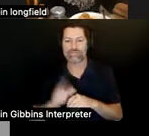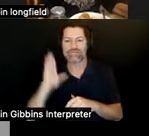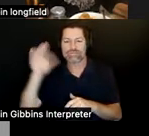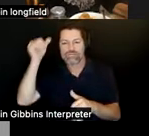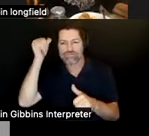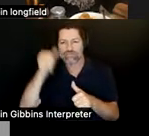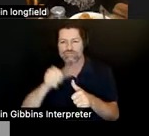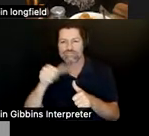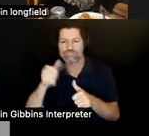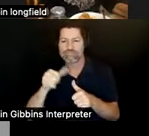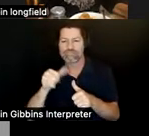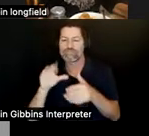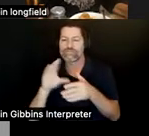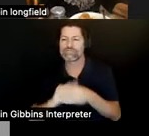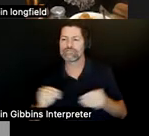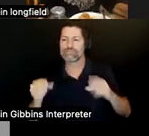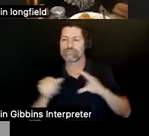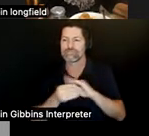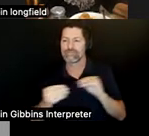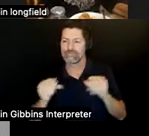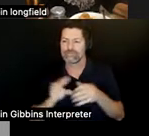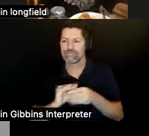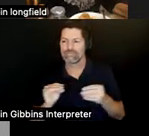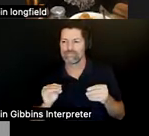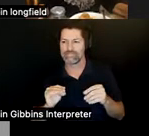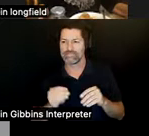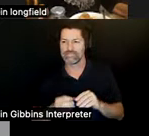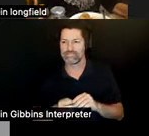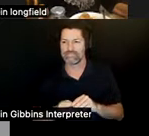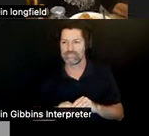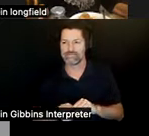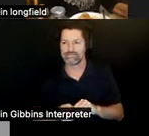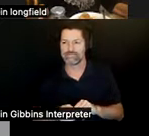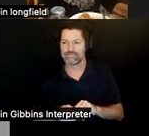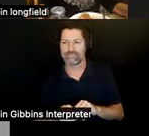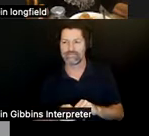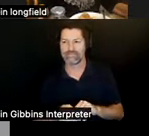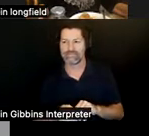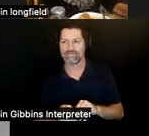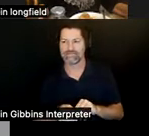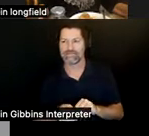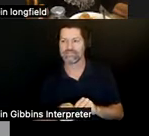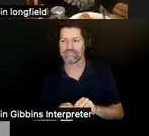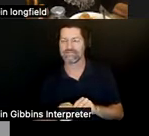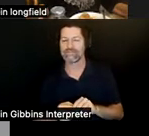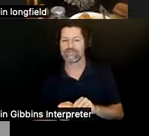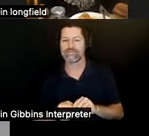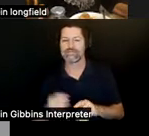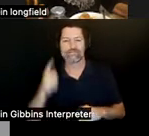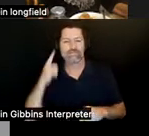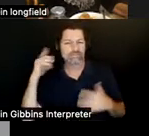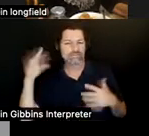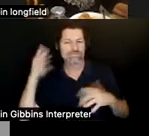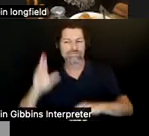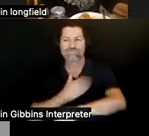19:17:15 The story. Okay, A little fields here to bring the animal off mother, hey?